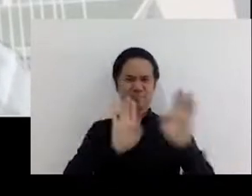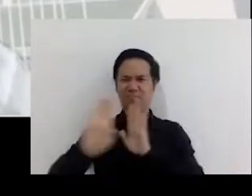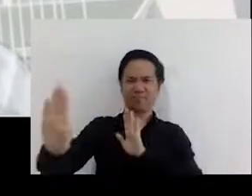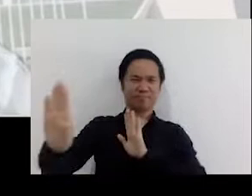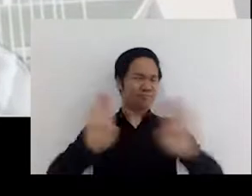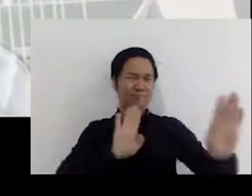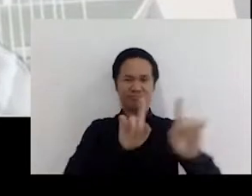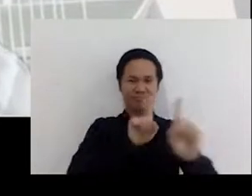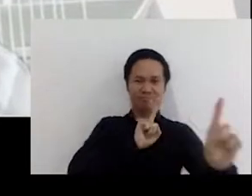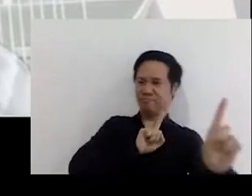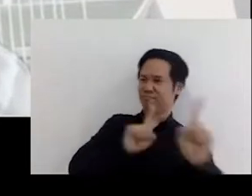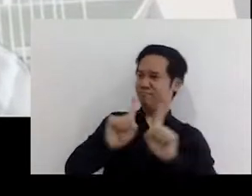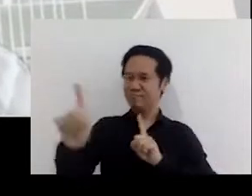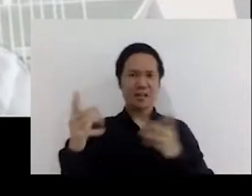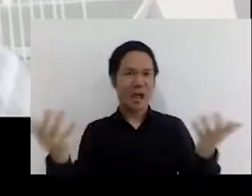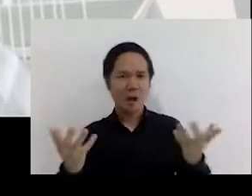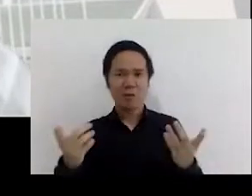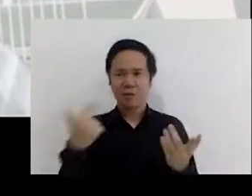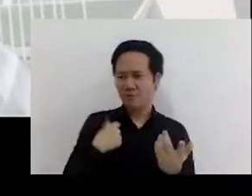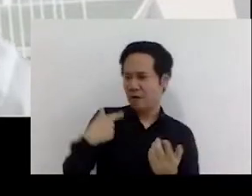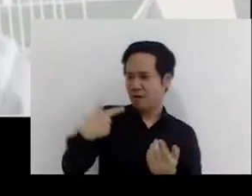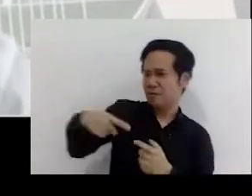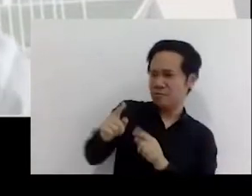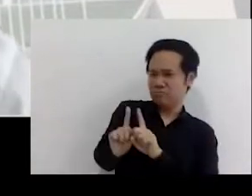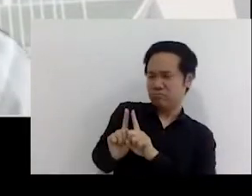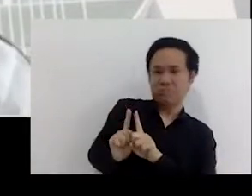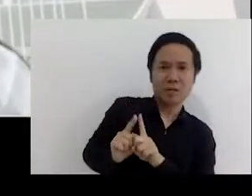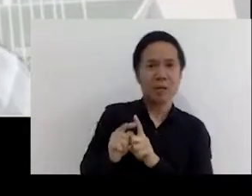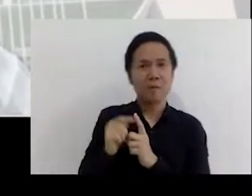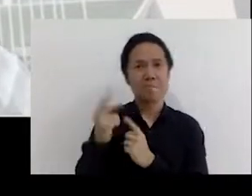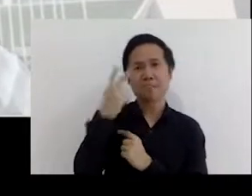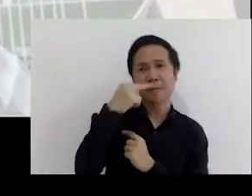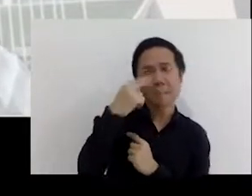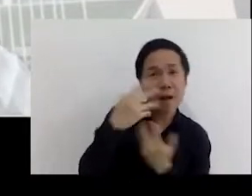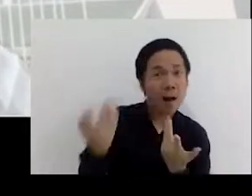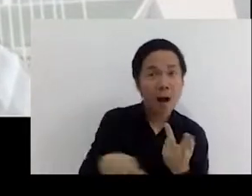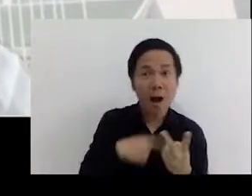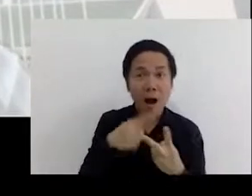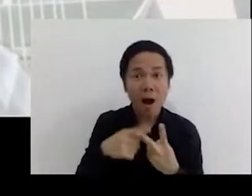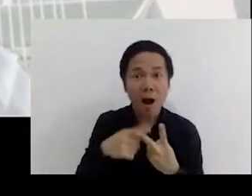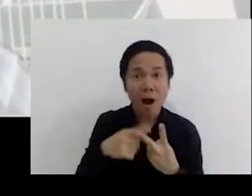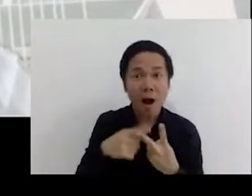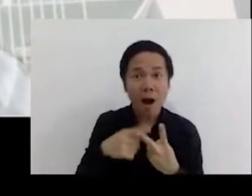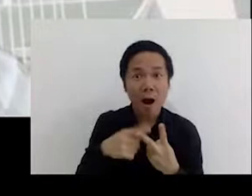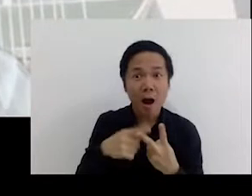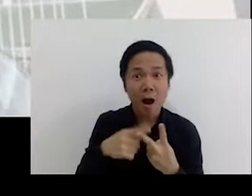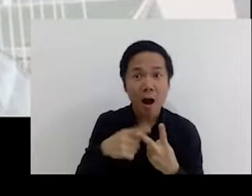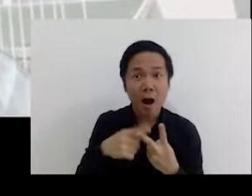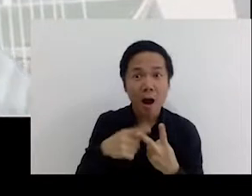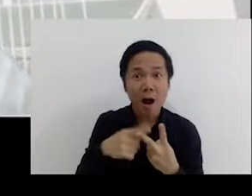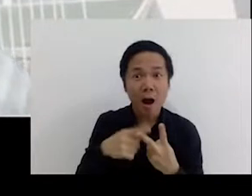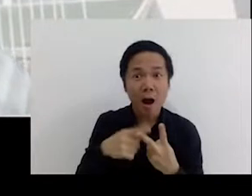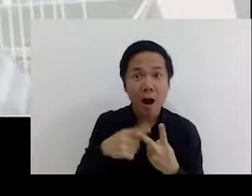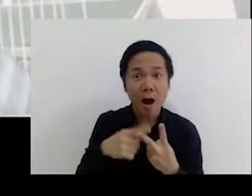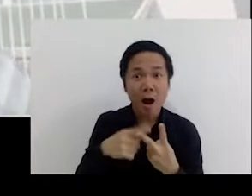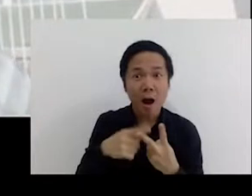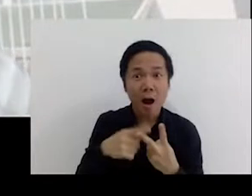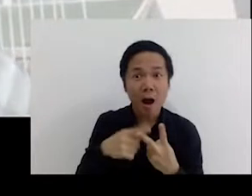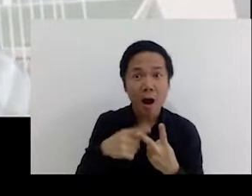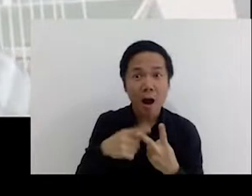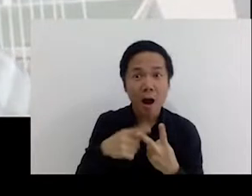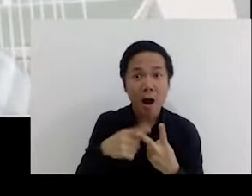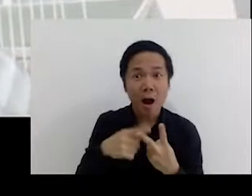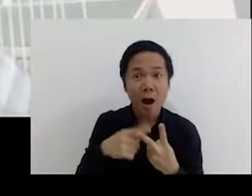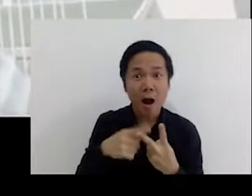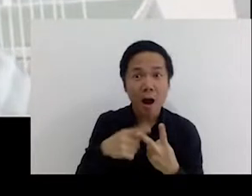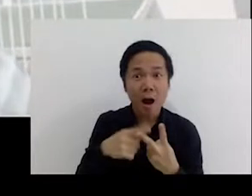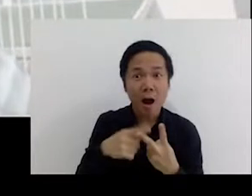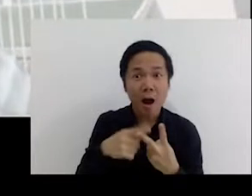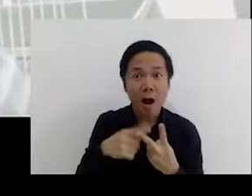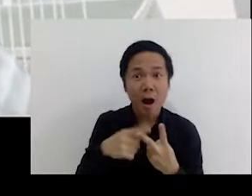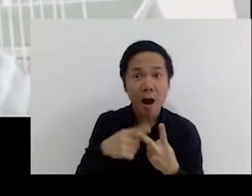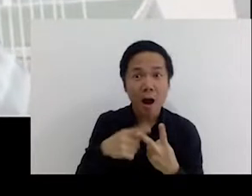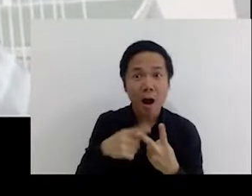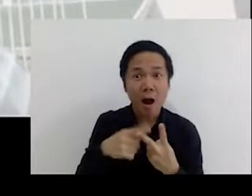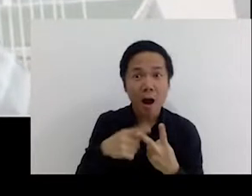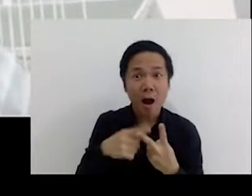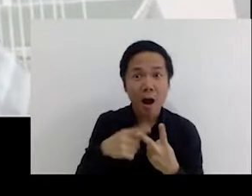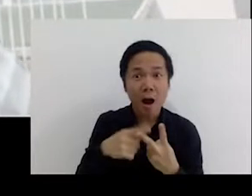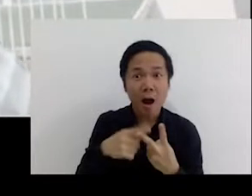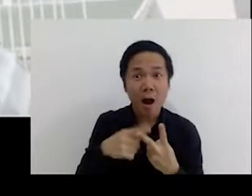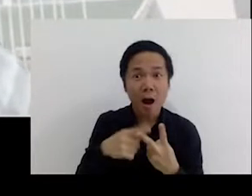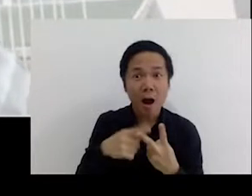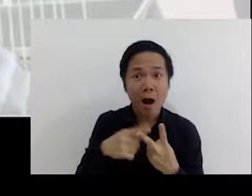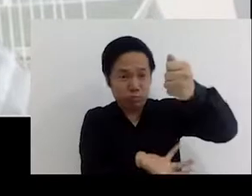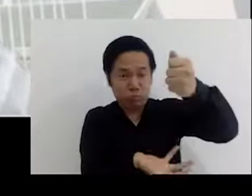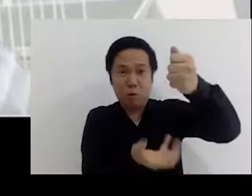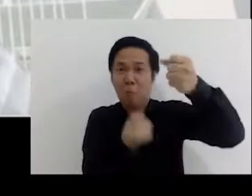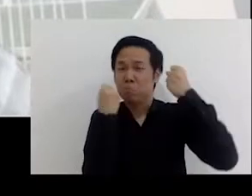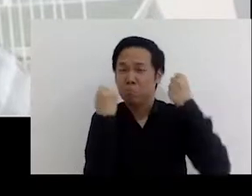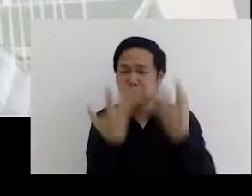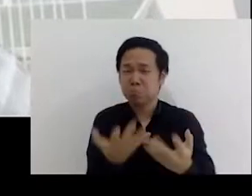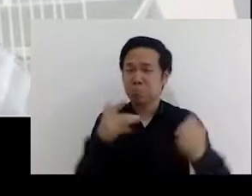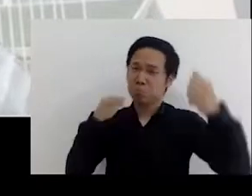What does work from home mean for those that simply cannot and as billions of dollars pour out in fiscal stimulus packages,